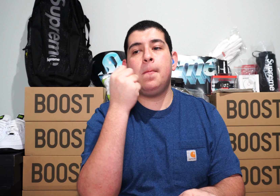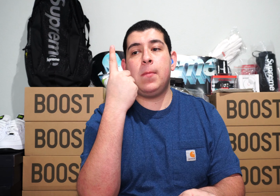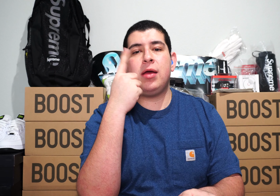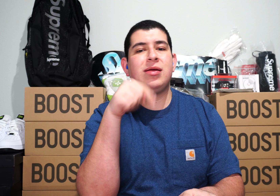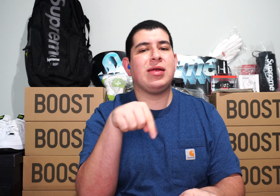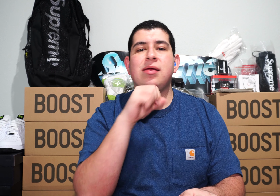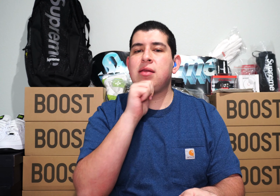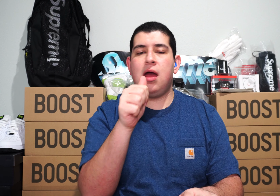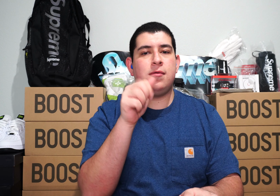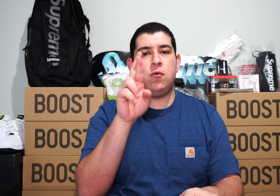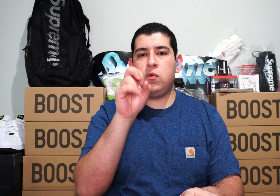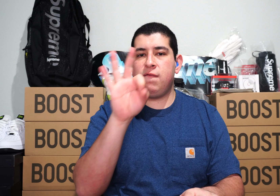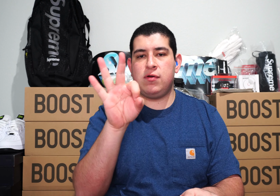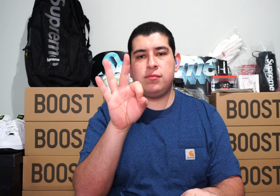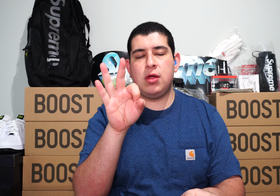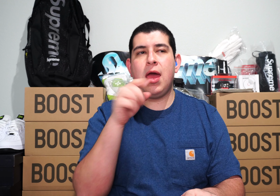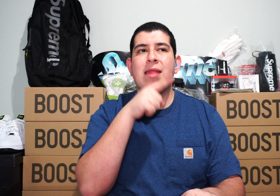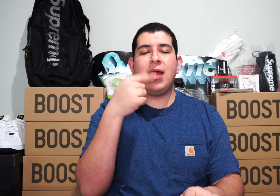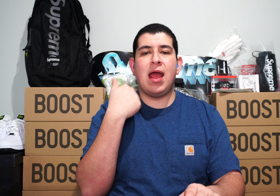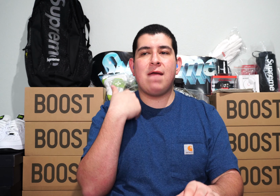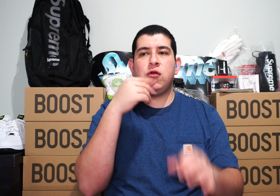But this is non refection version.